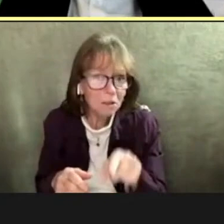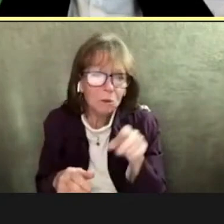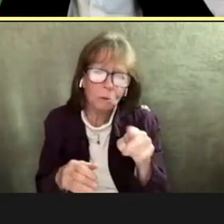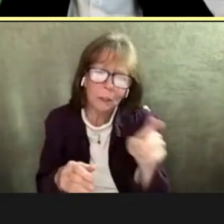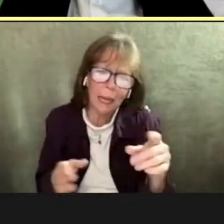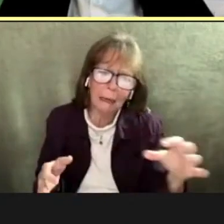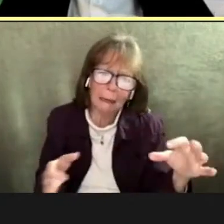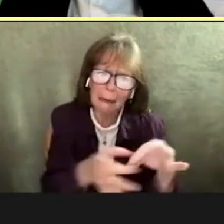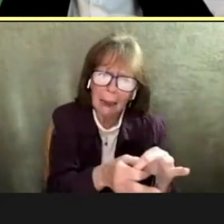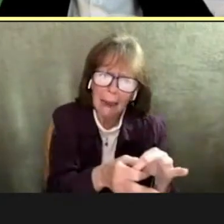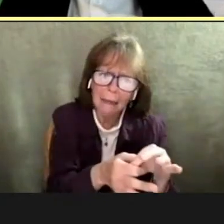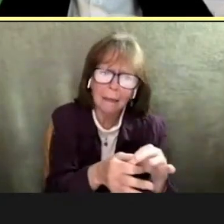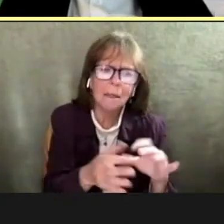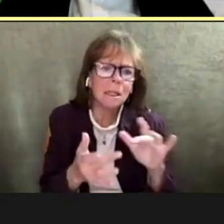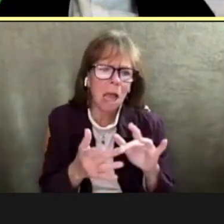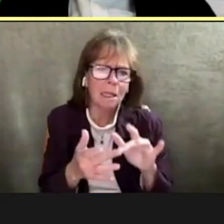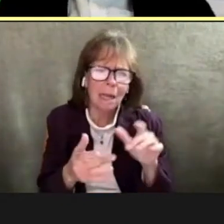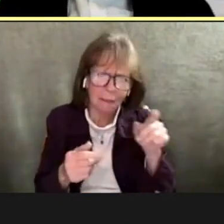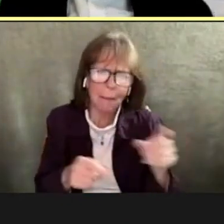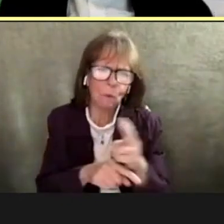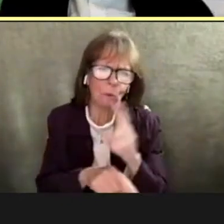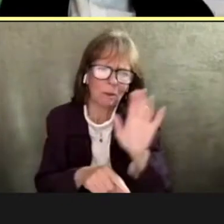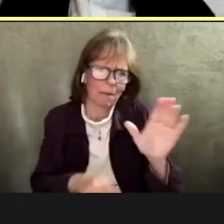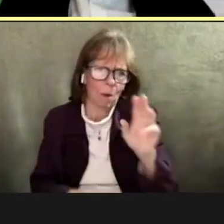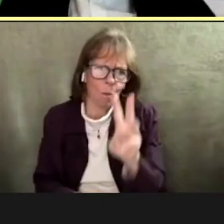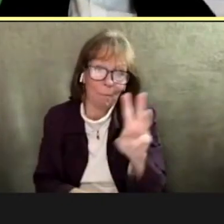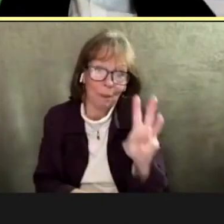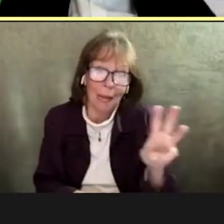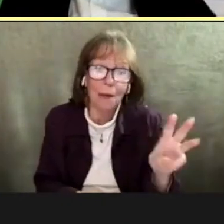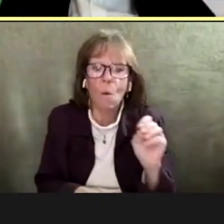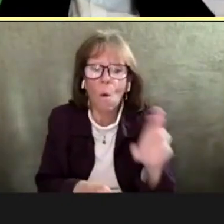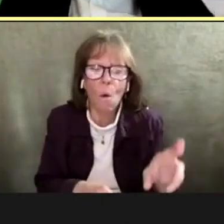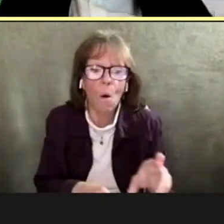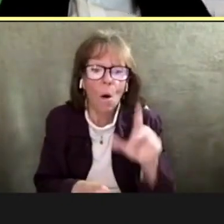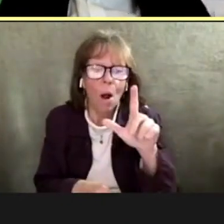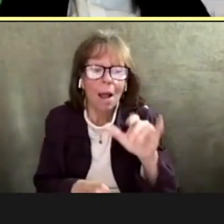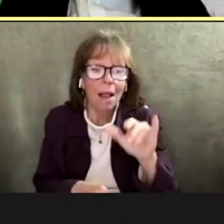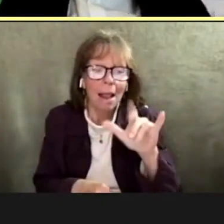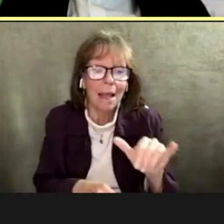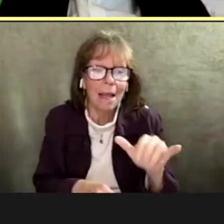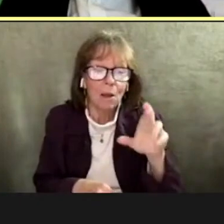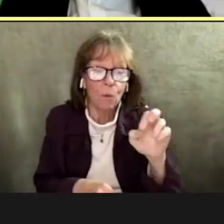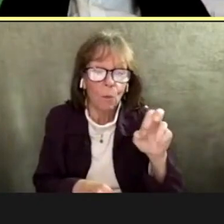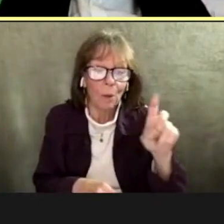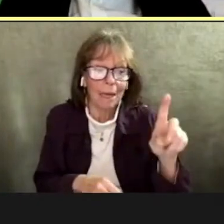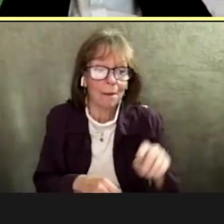Or if you have other questions, you can contact with them via their website or